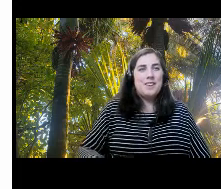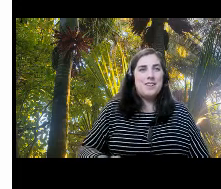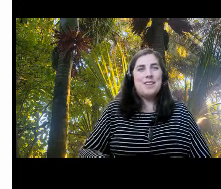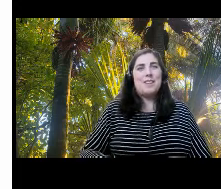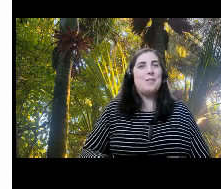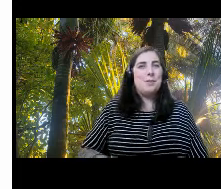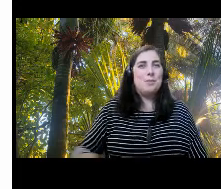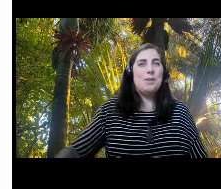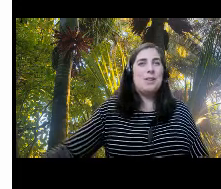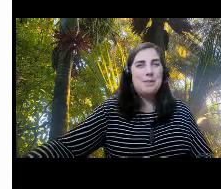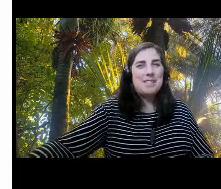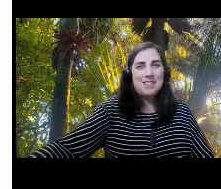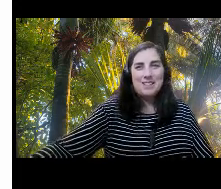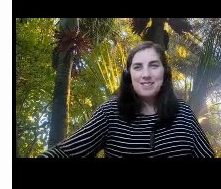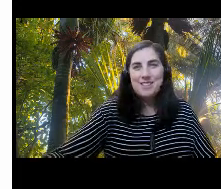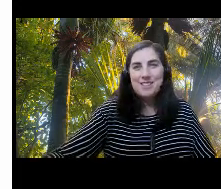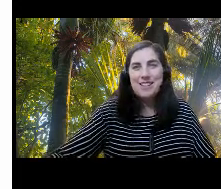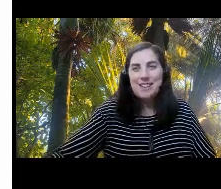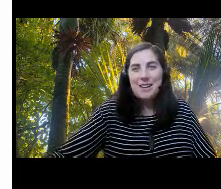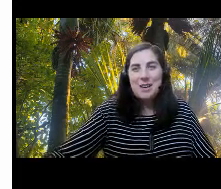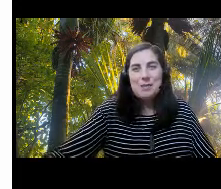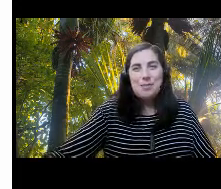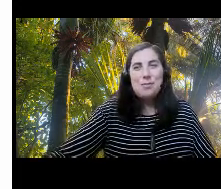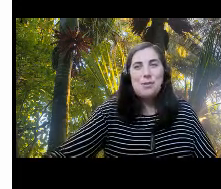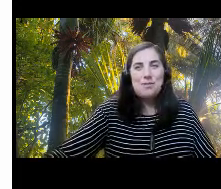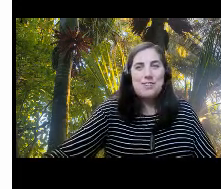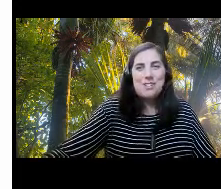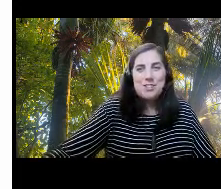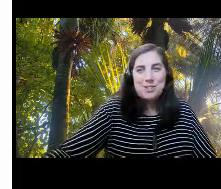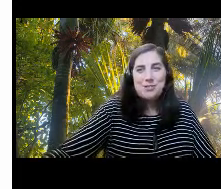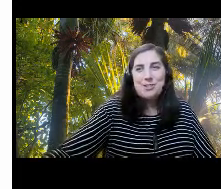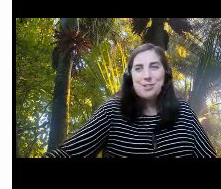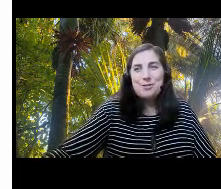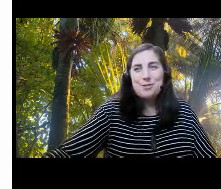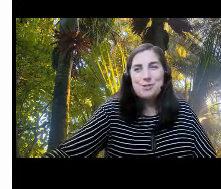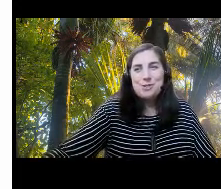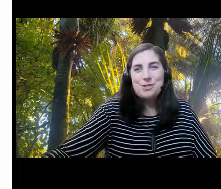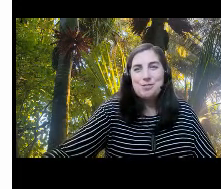It would be amazing to see a bit more of a shift